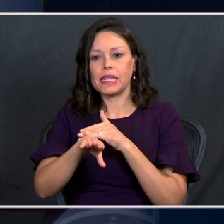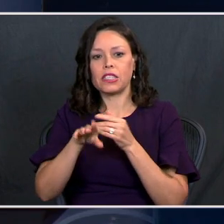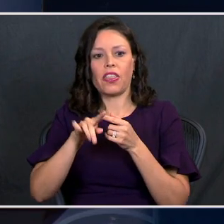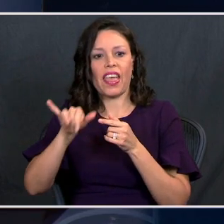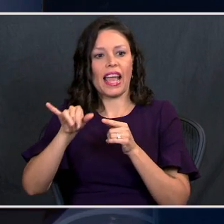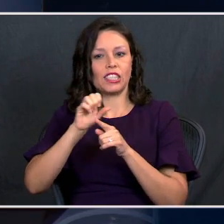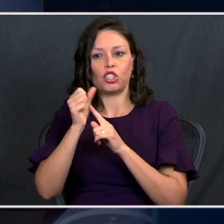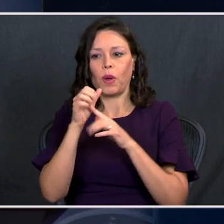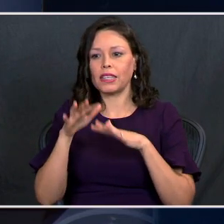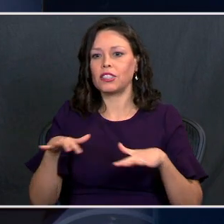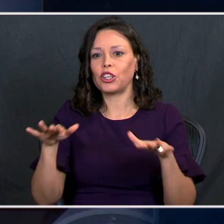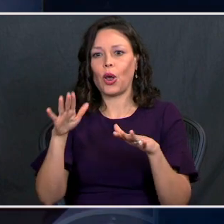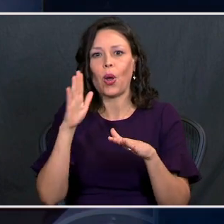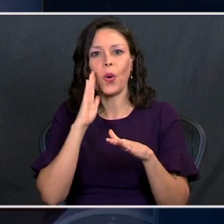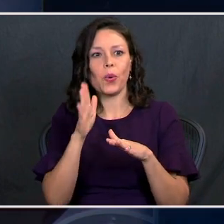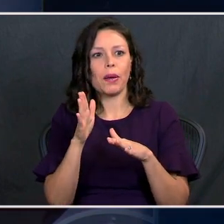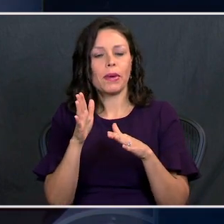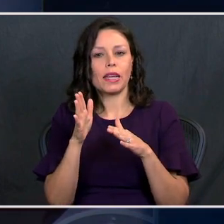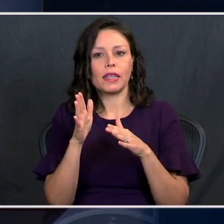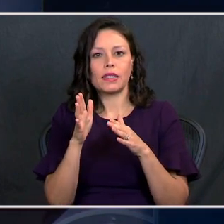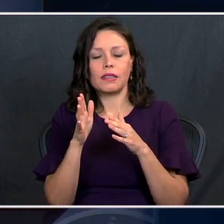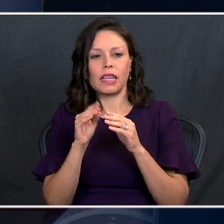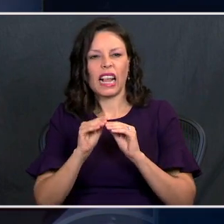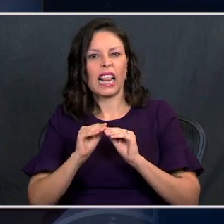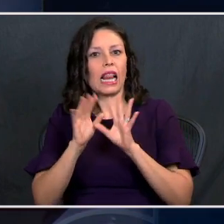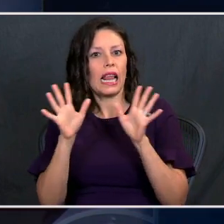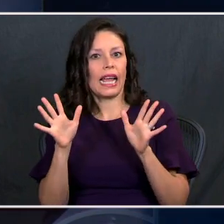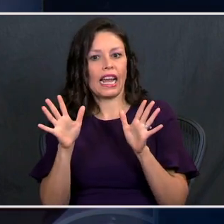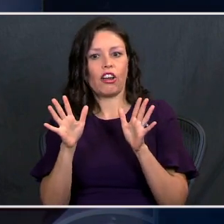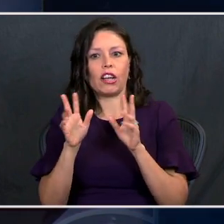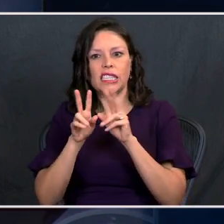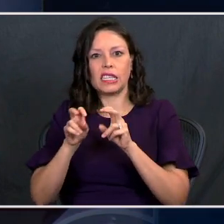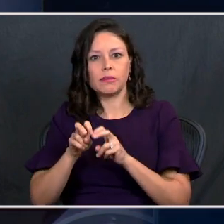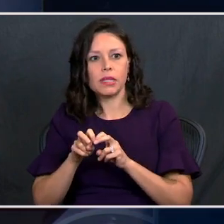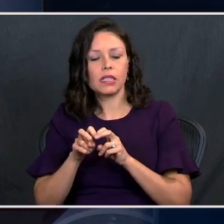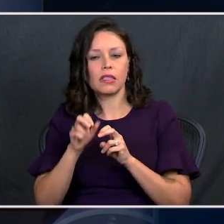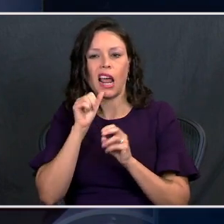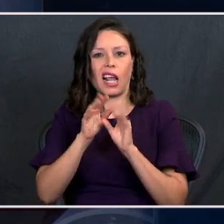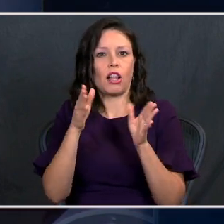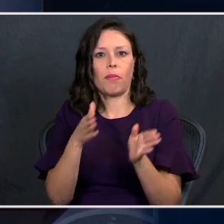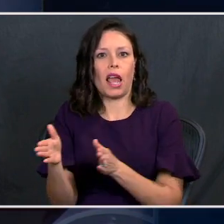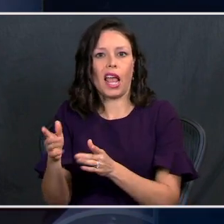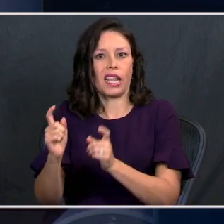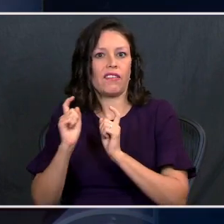where there was going to be a concrete assessment or plan presented to us when we walked in,